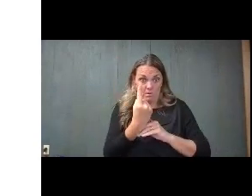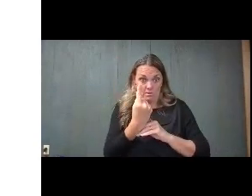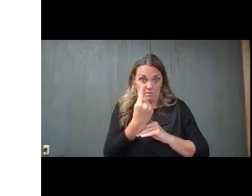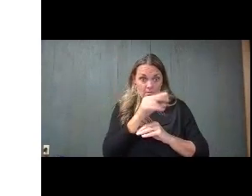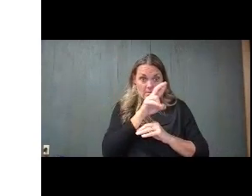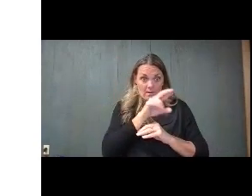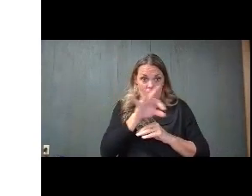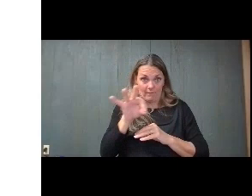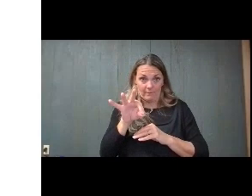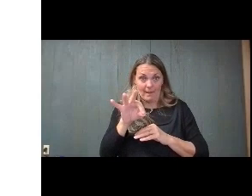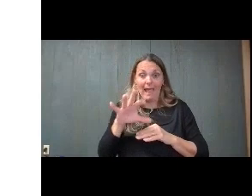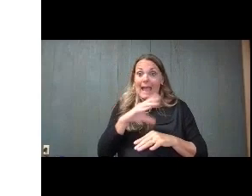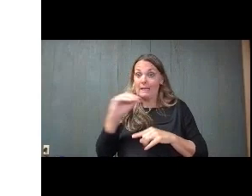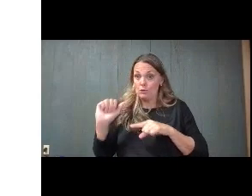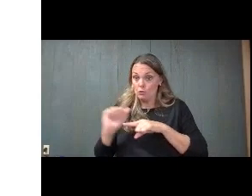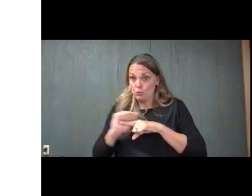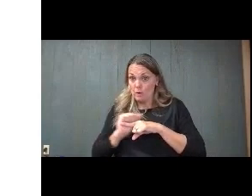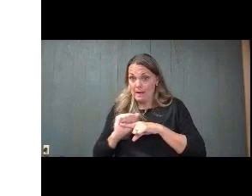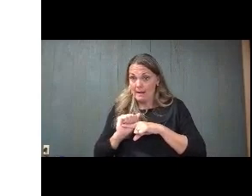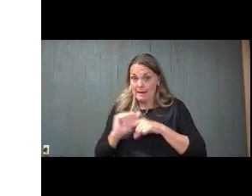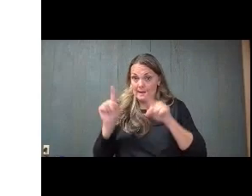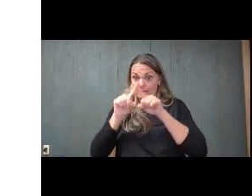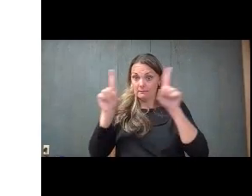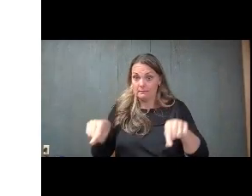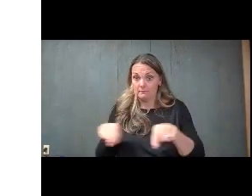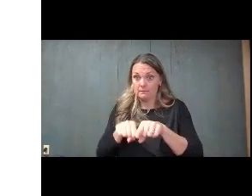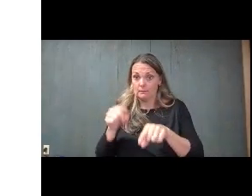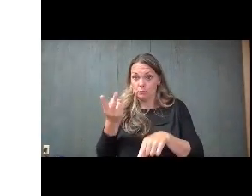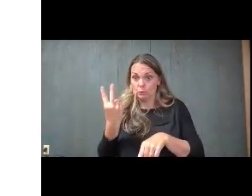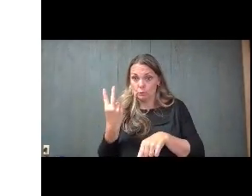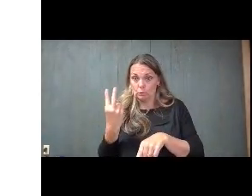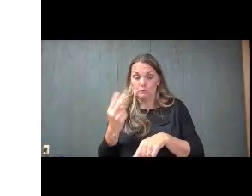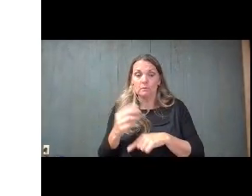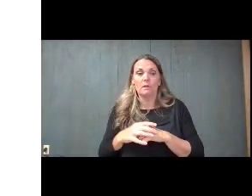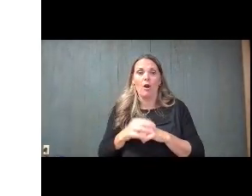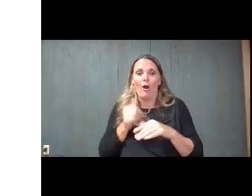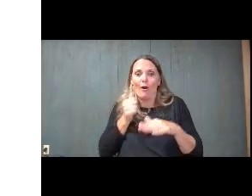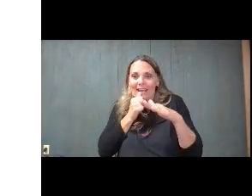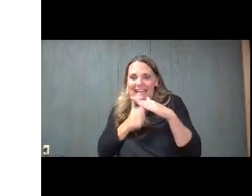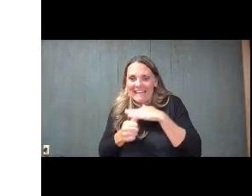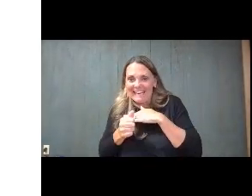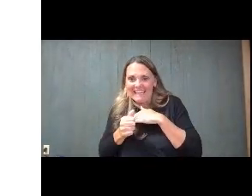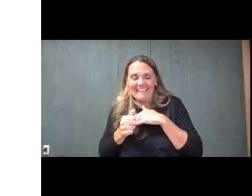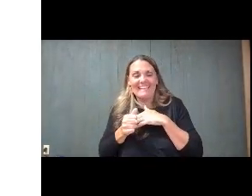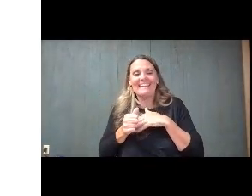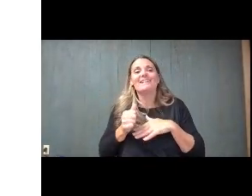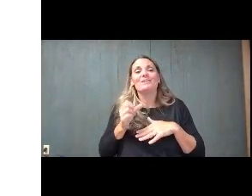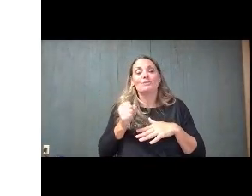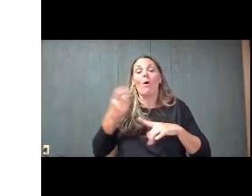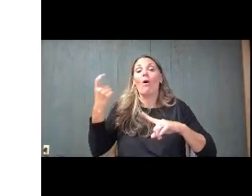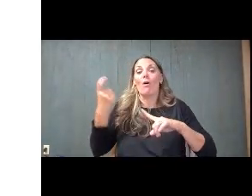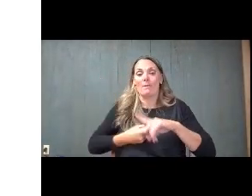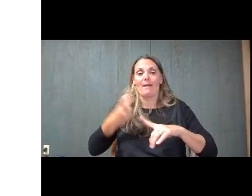and training table two in the RF, are hidden and will automatically calculate the sheriff costs